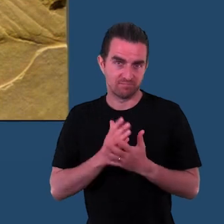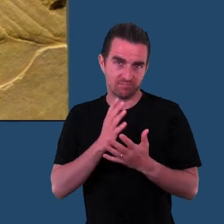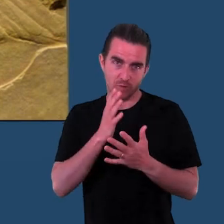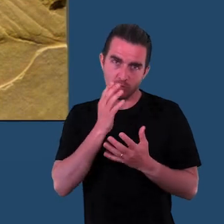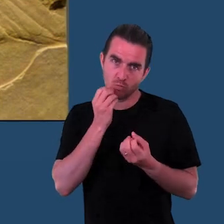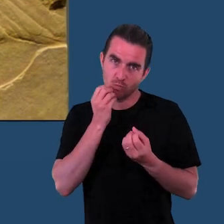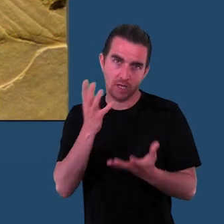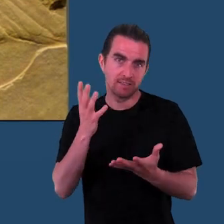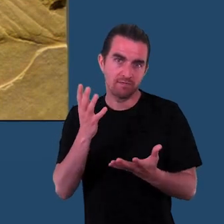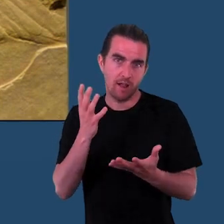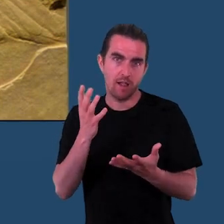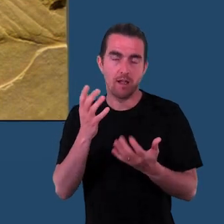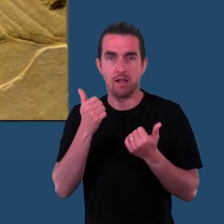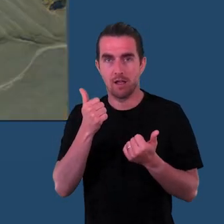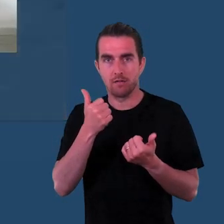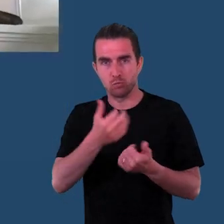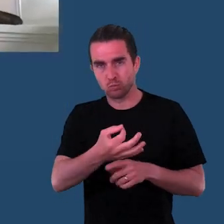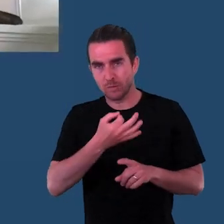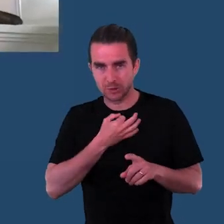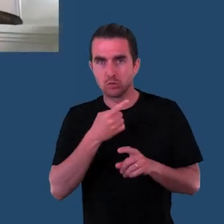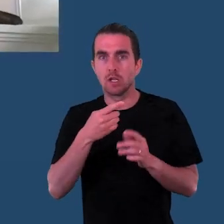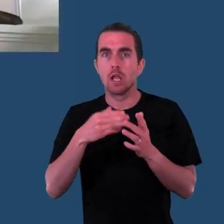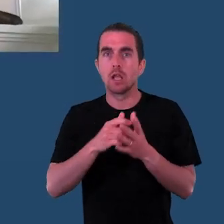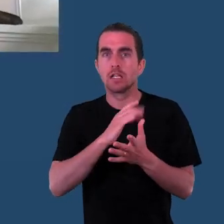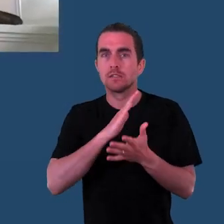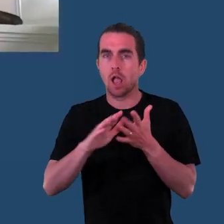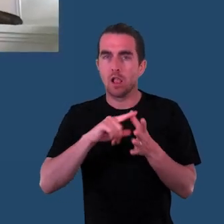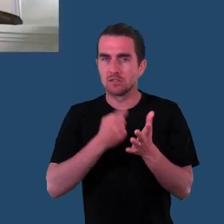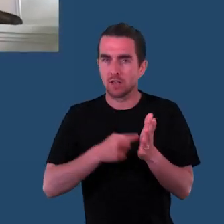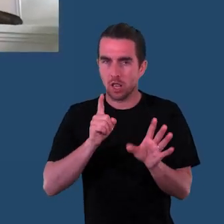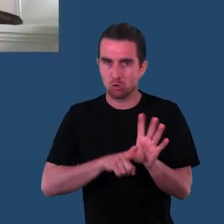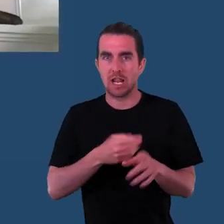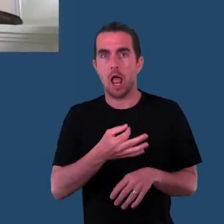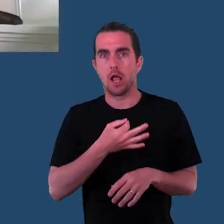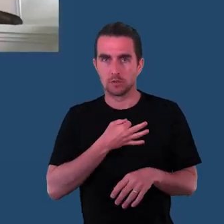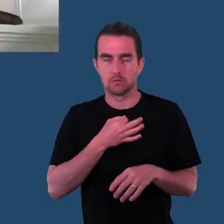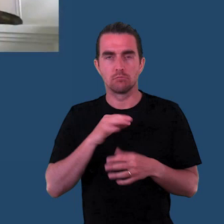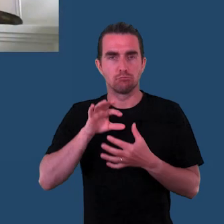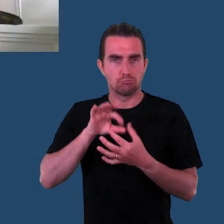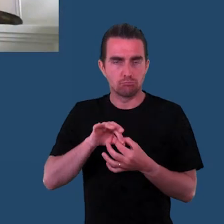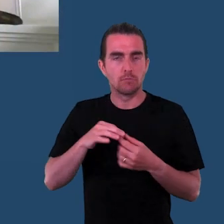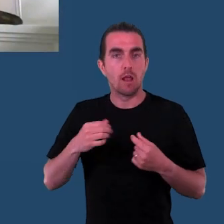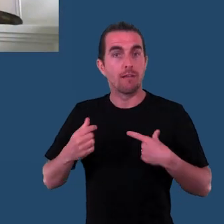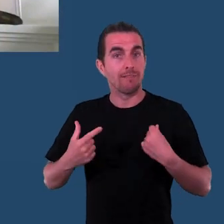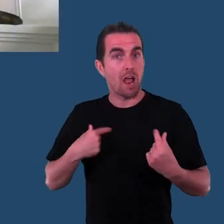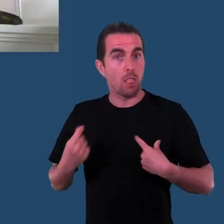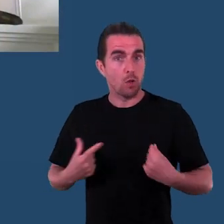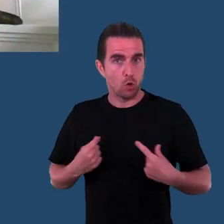It's wonderful. And we've had a, we had a great question that came in a little bit earlier from Zachary, while we're on the subject of feathers.